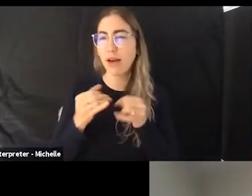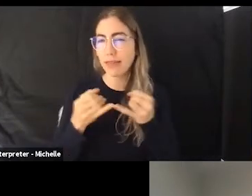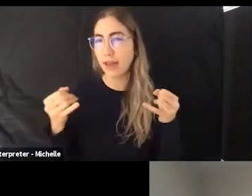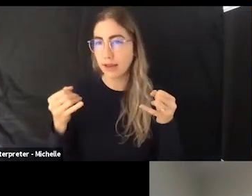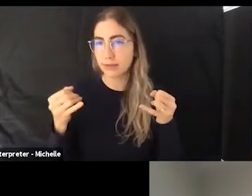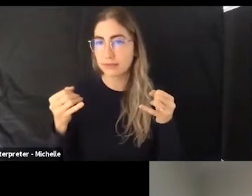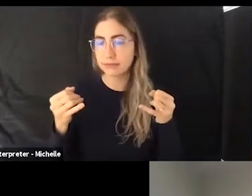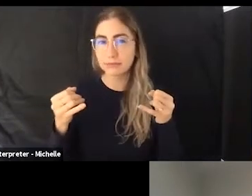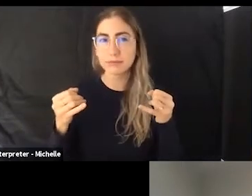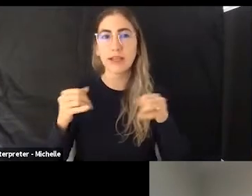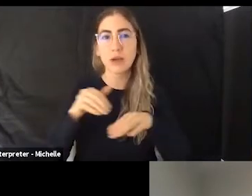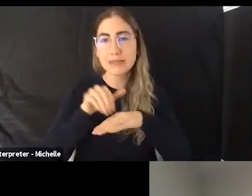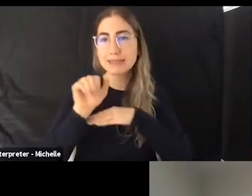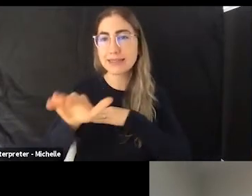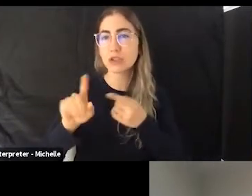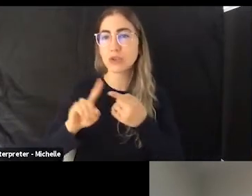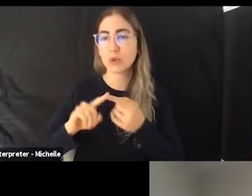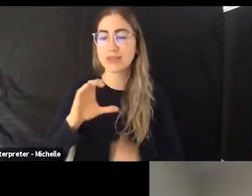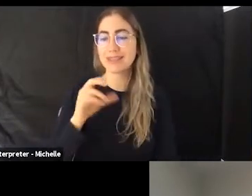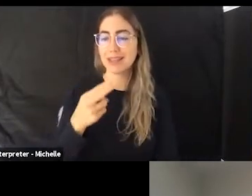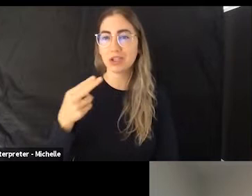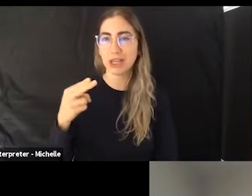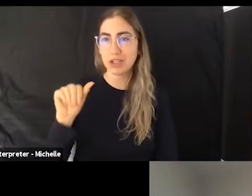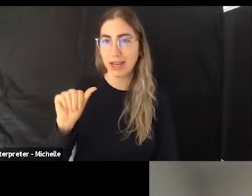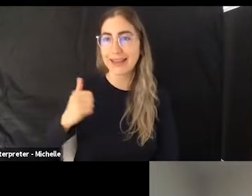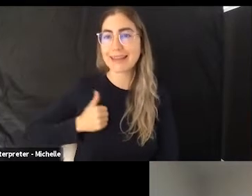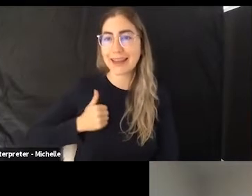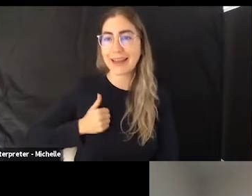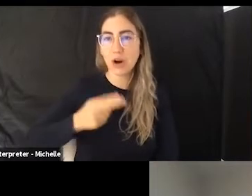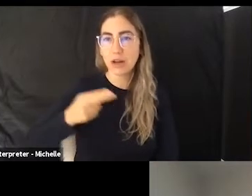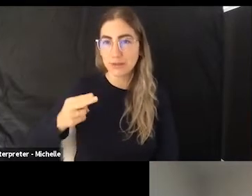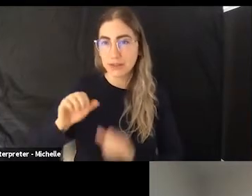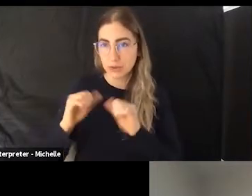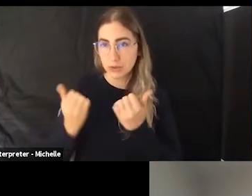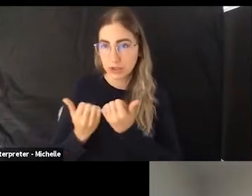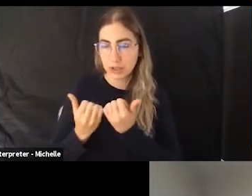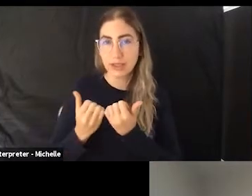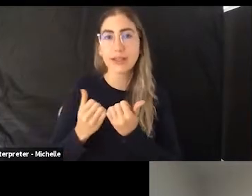THE SURVEY LINK WAS SENT TO THE CANADIAN HARD OF HEARING ASSOCIATION MEMBERSHIP AND ALSO WAVE ASSOCIATION MEMBERSHIP AND ALSO WAVEFRONT CENTRE FOR COMMUNICATION ACCESSIBILITY MEMBERS AND CLIENTS.